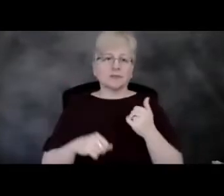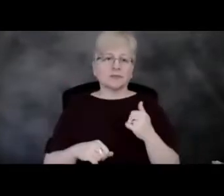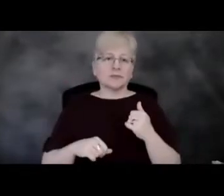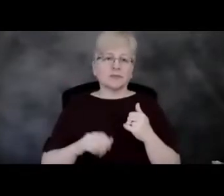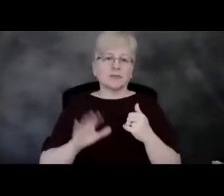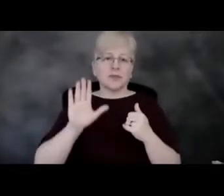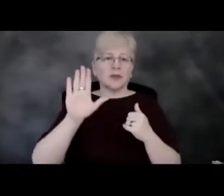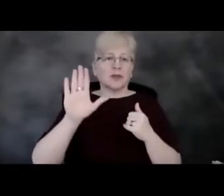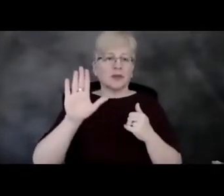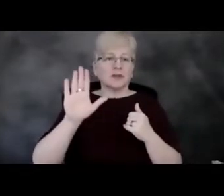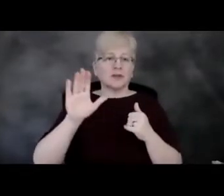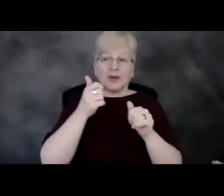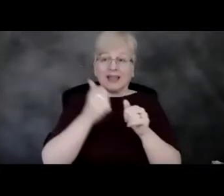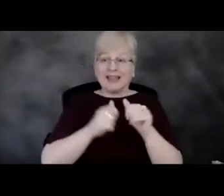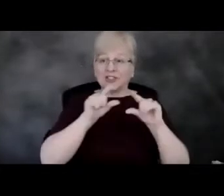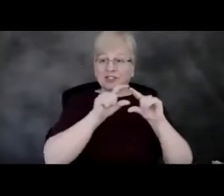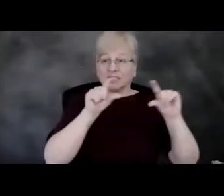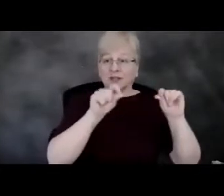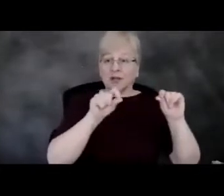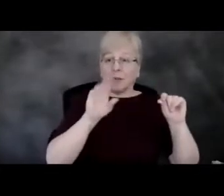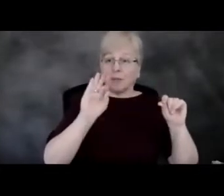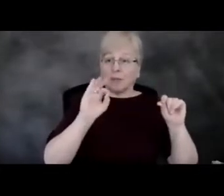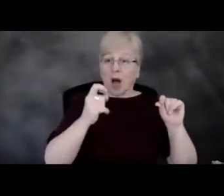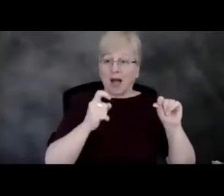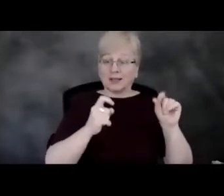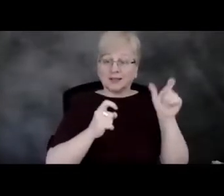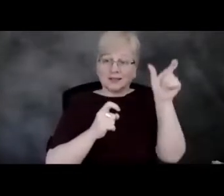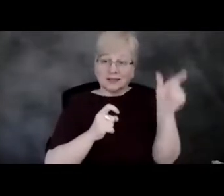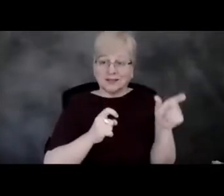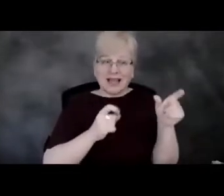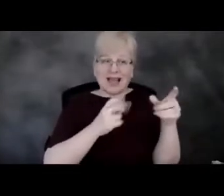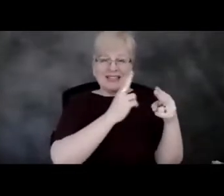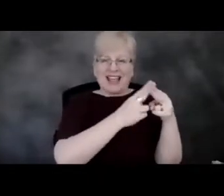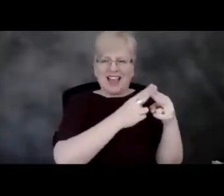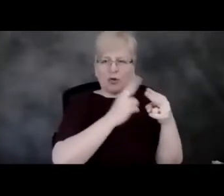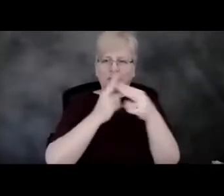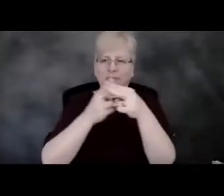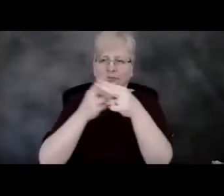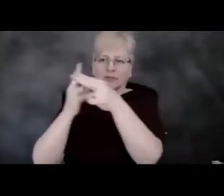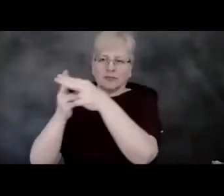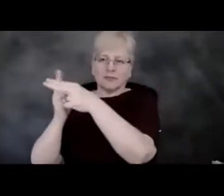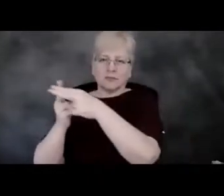boxes. I will just pick a couple of really basic ones here.